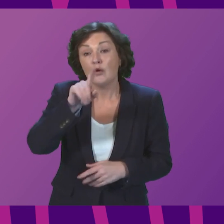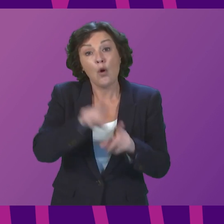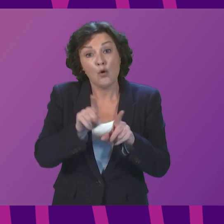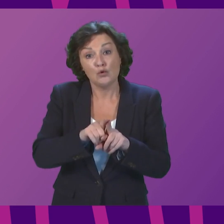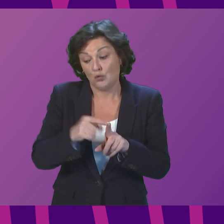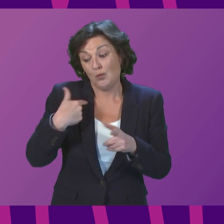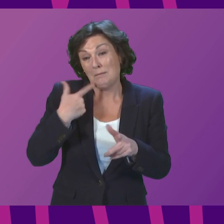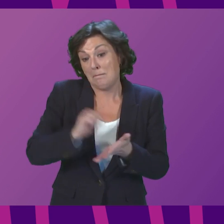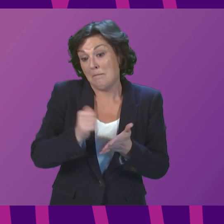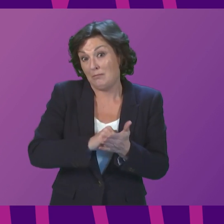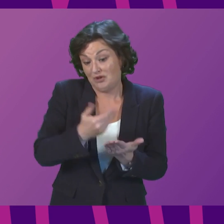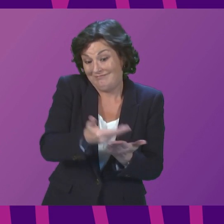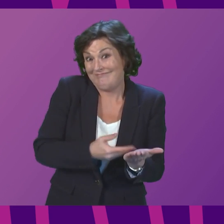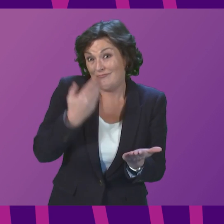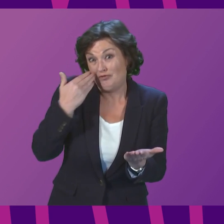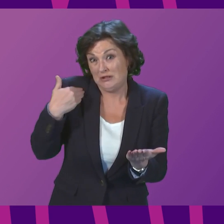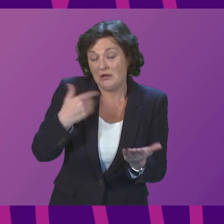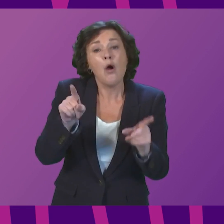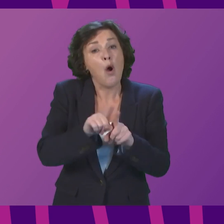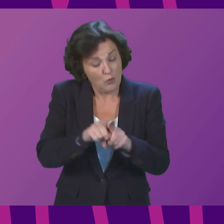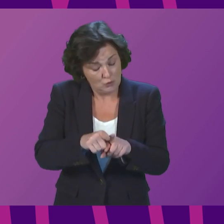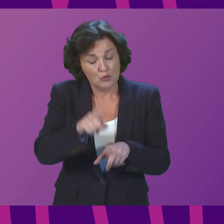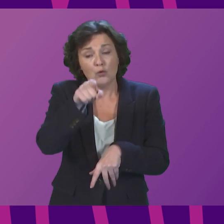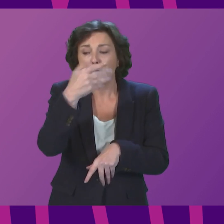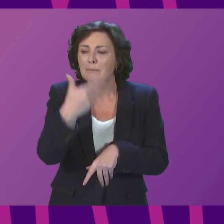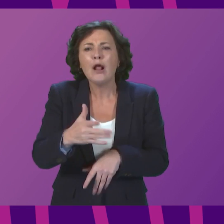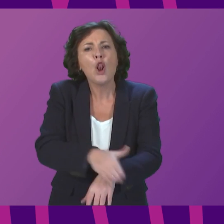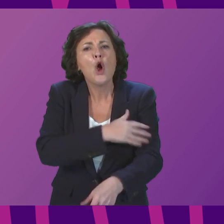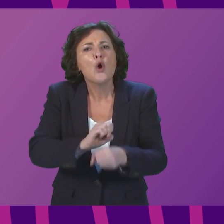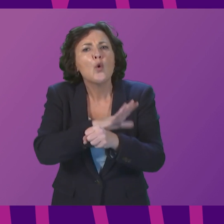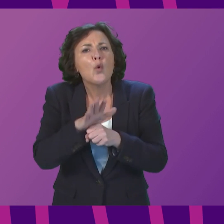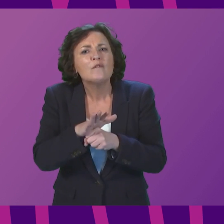We have also launched a long Covid information platform on NHS Inform to help people to manage